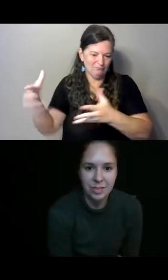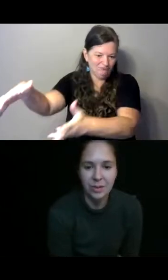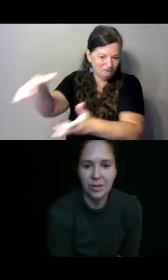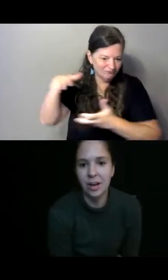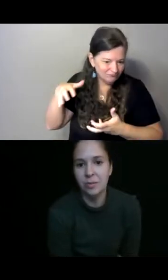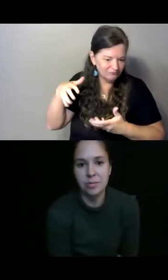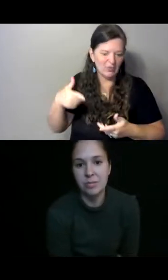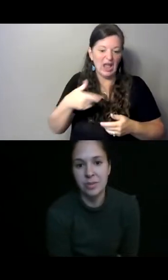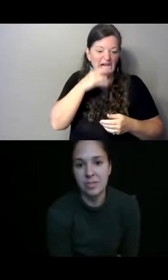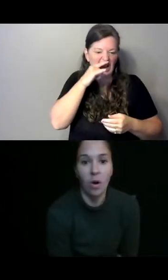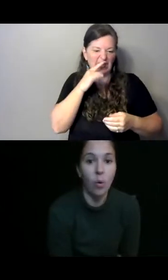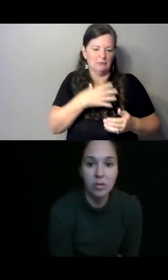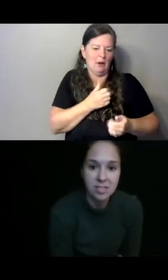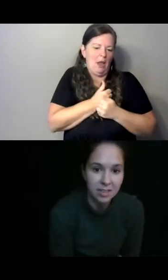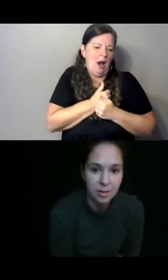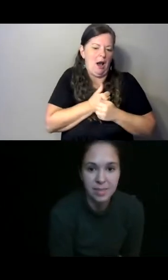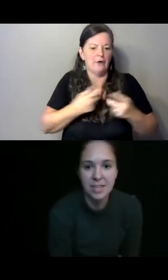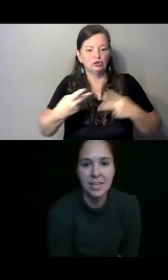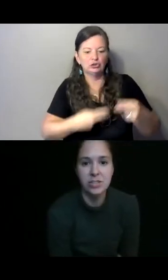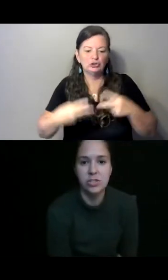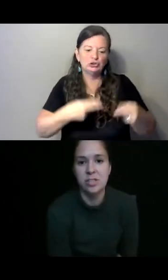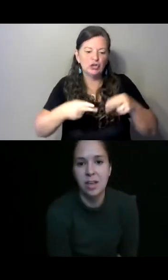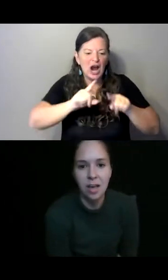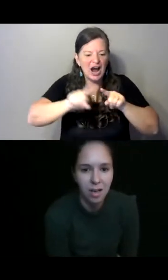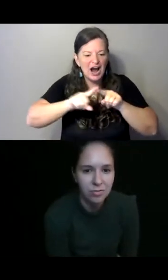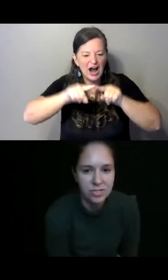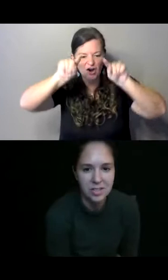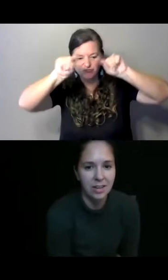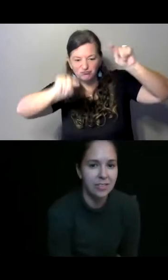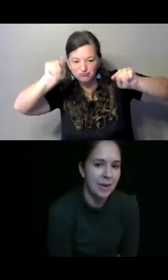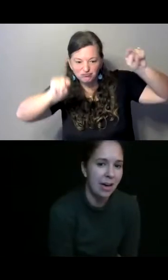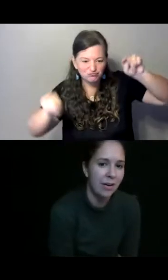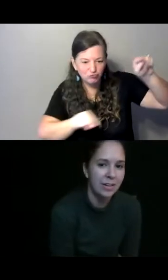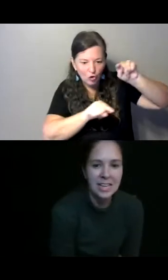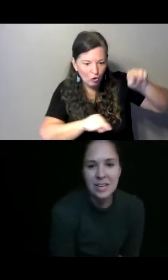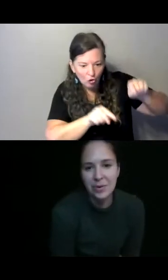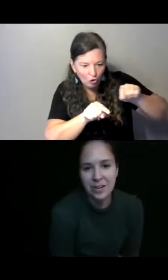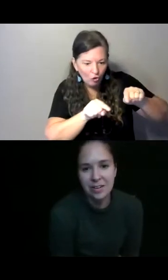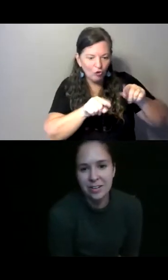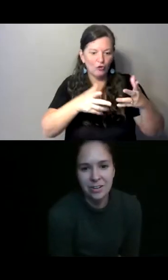you know, cut with the holes in them and the kids just love to cut them out where, you know,